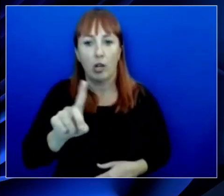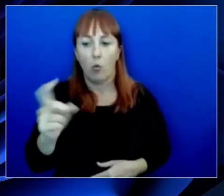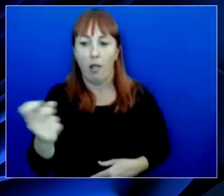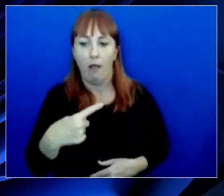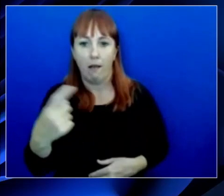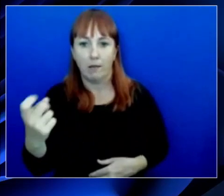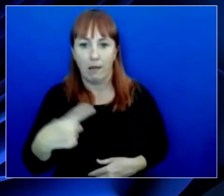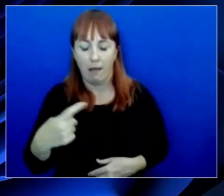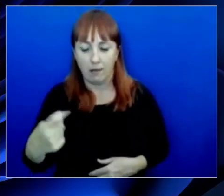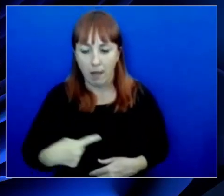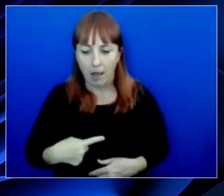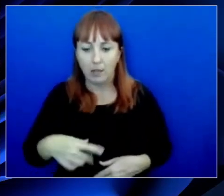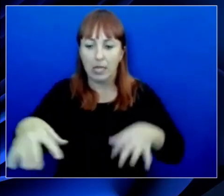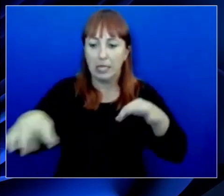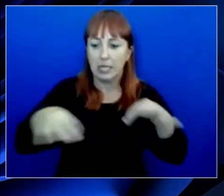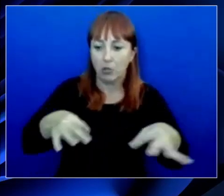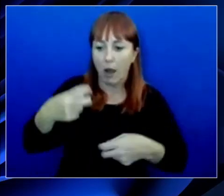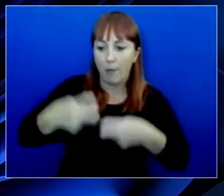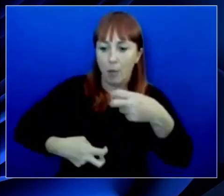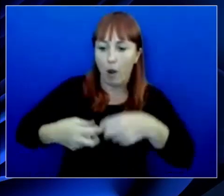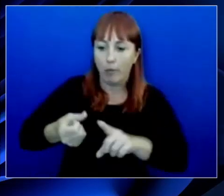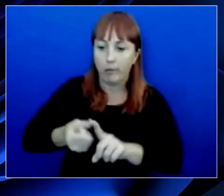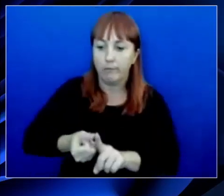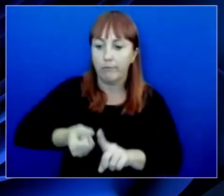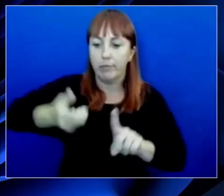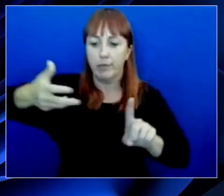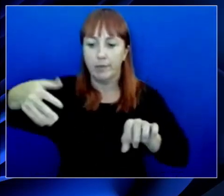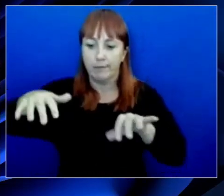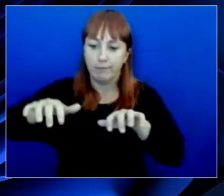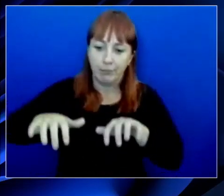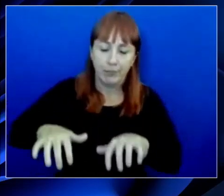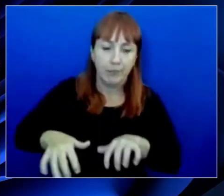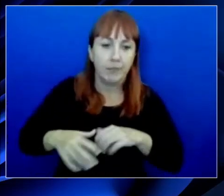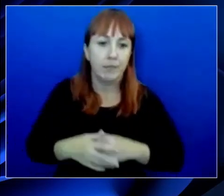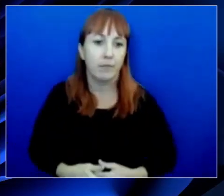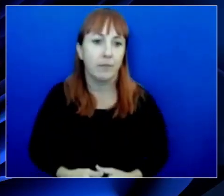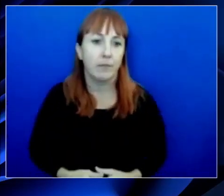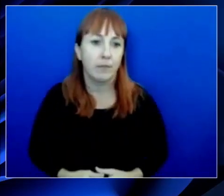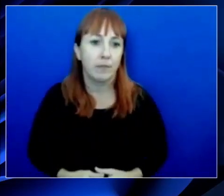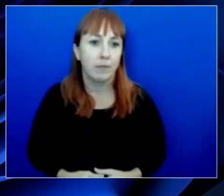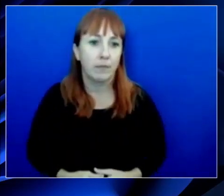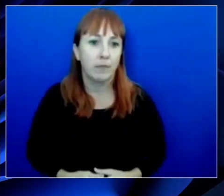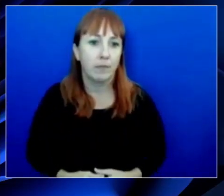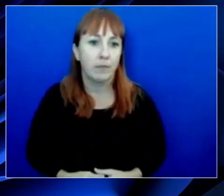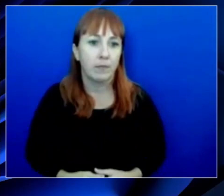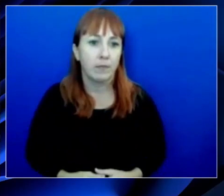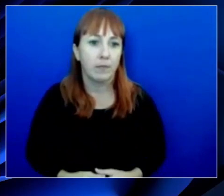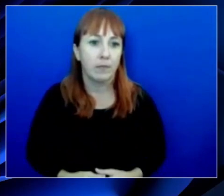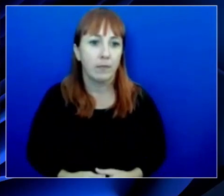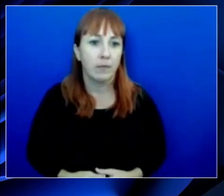asks you to describe the problem in detail. It will ask you to allow it to